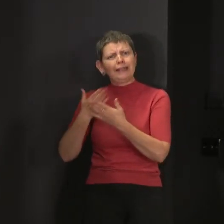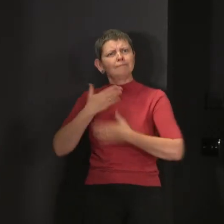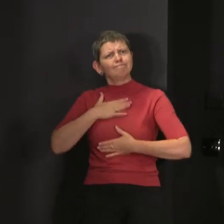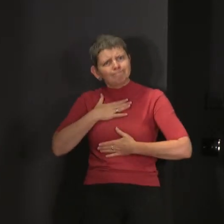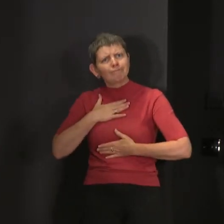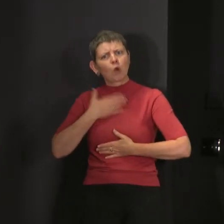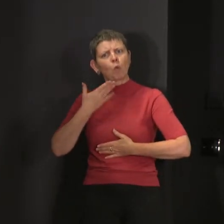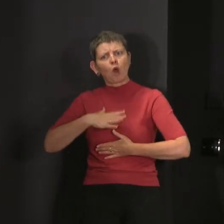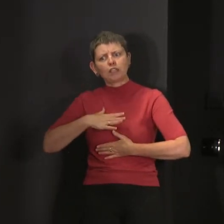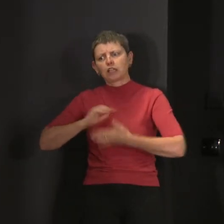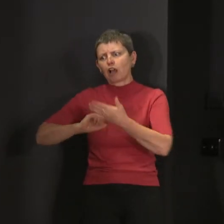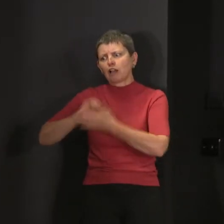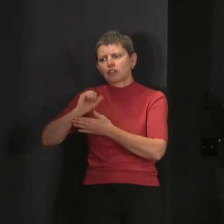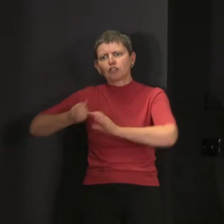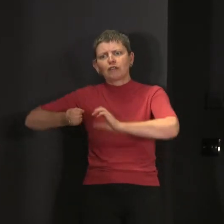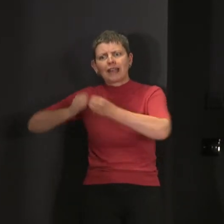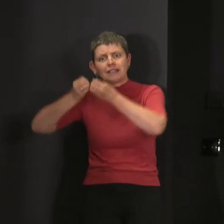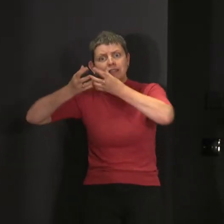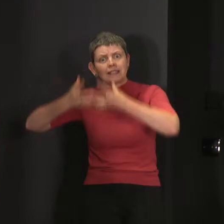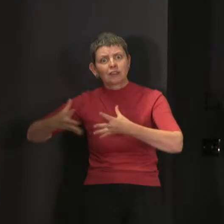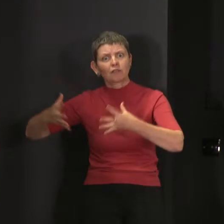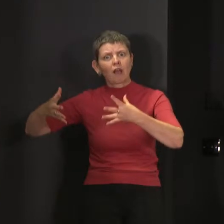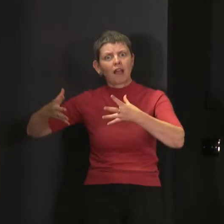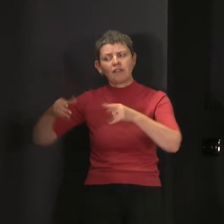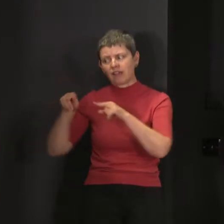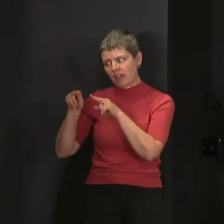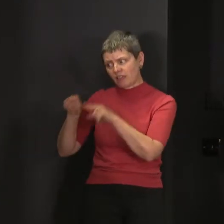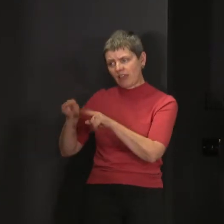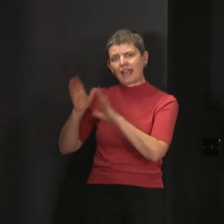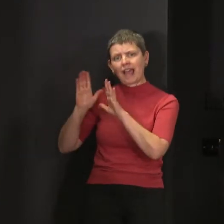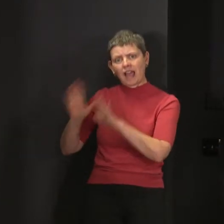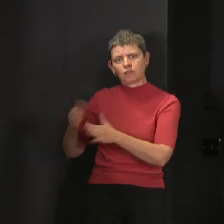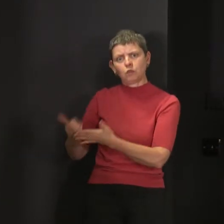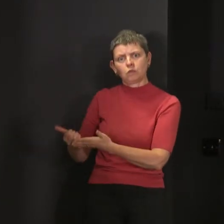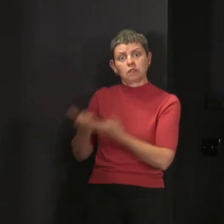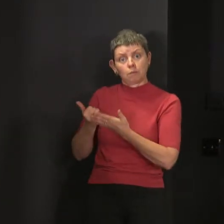creativity, that they step up to the mark and help provide support and we will certainly